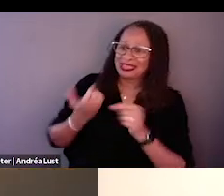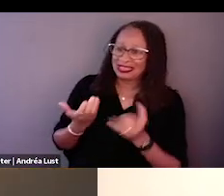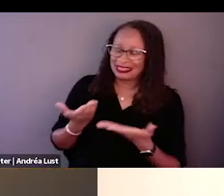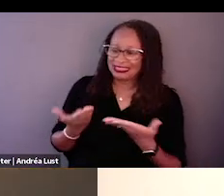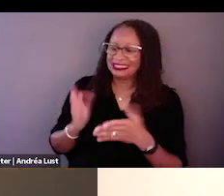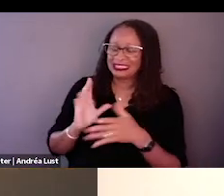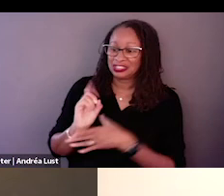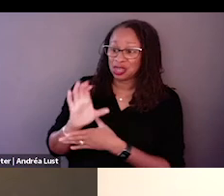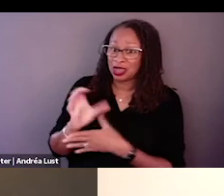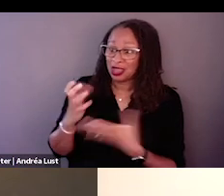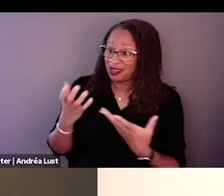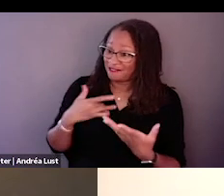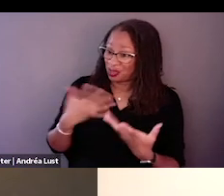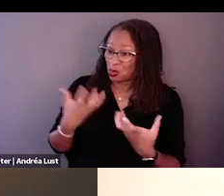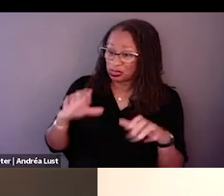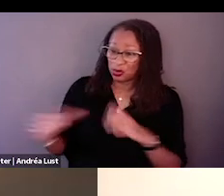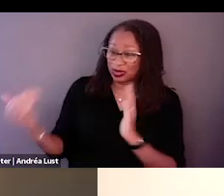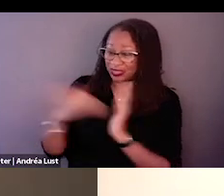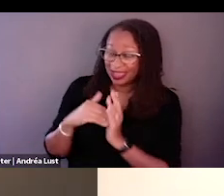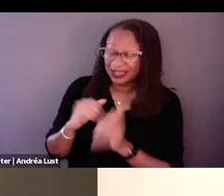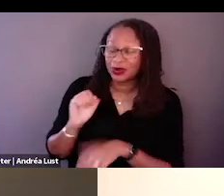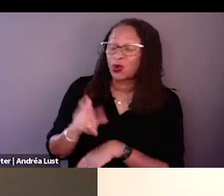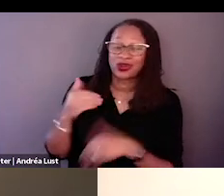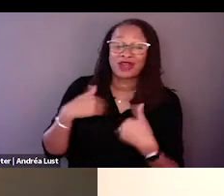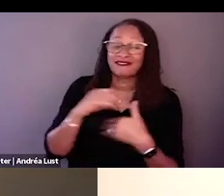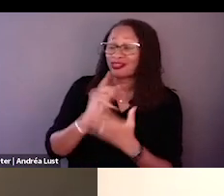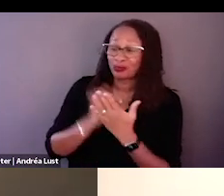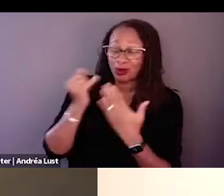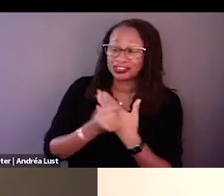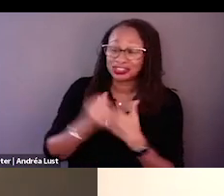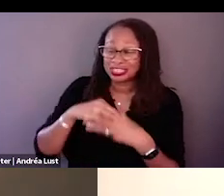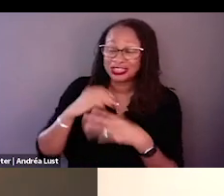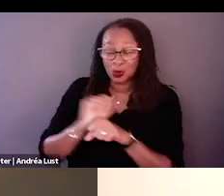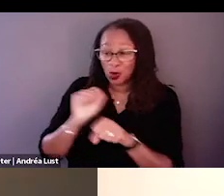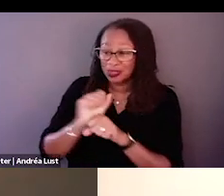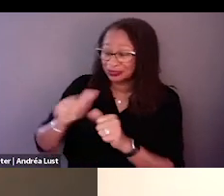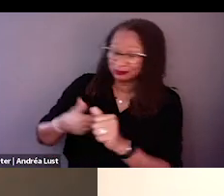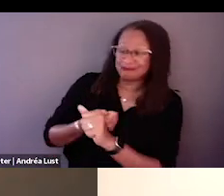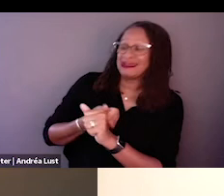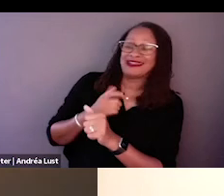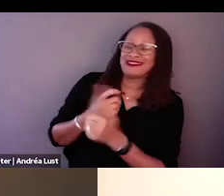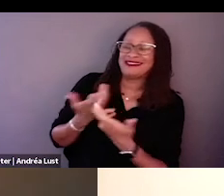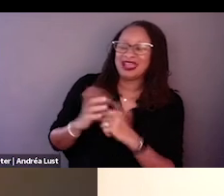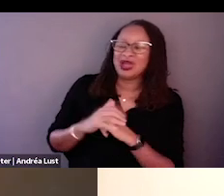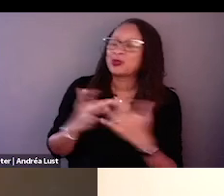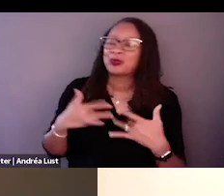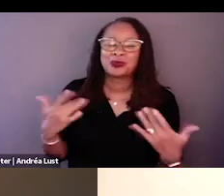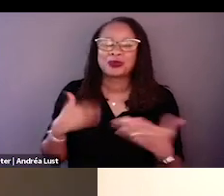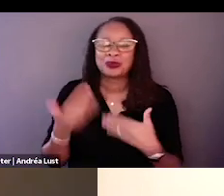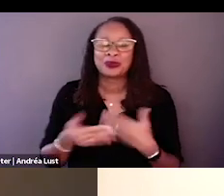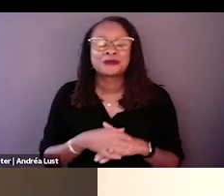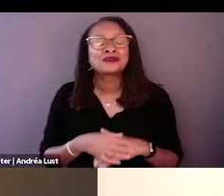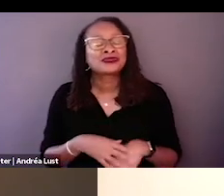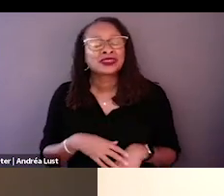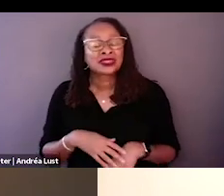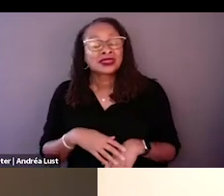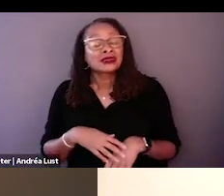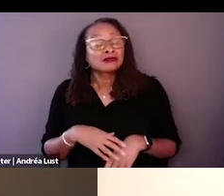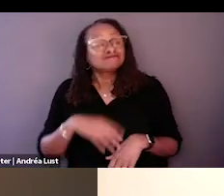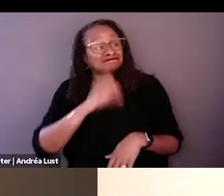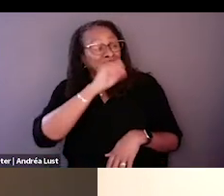that sort of information, and that book is now being made into a documentary.